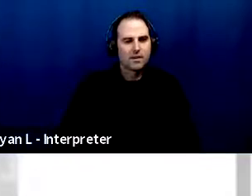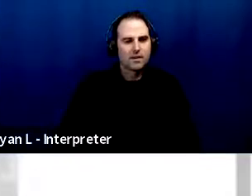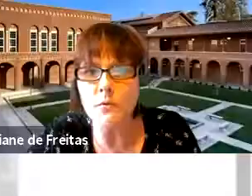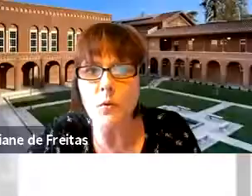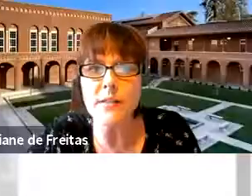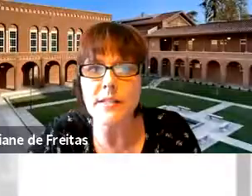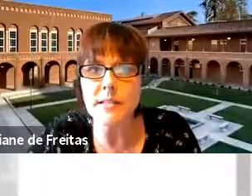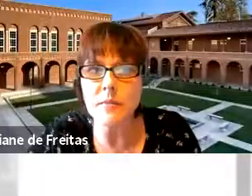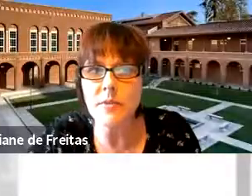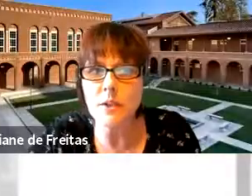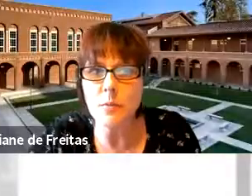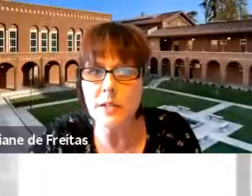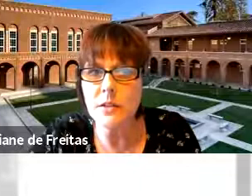Of what the system of illumine?